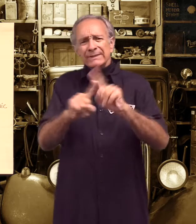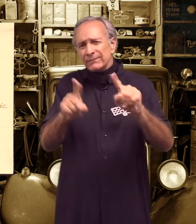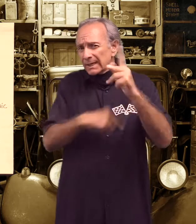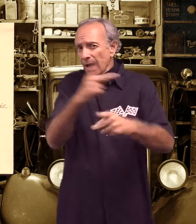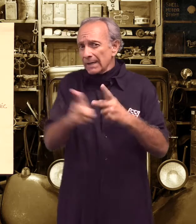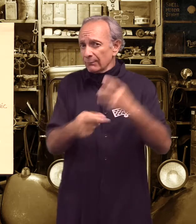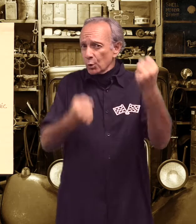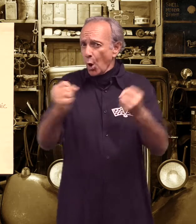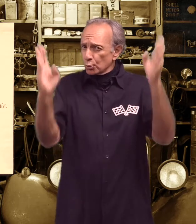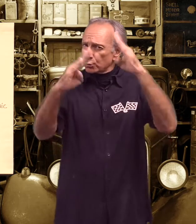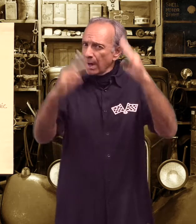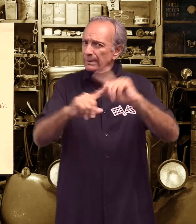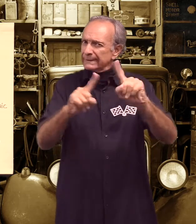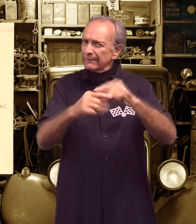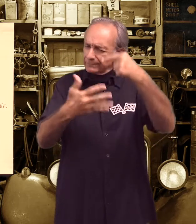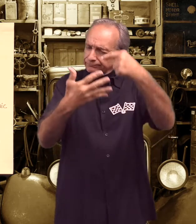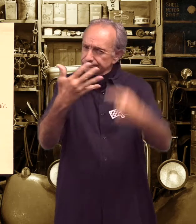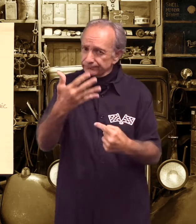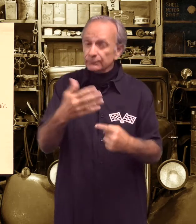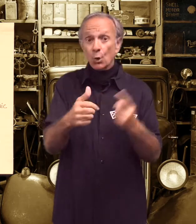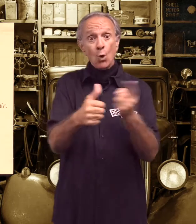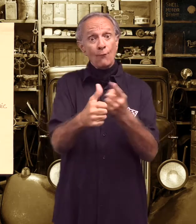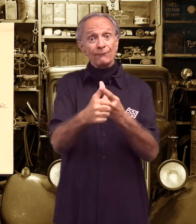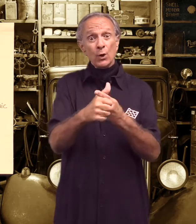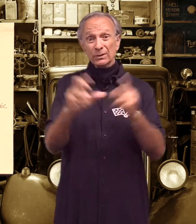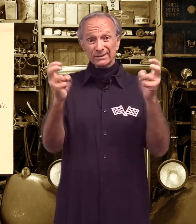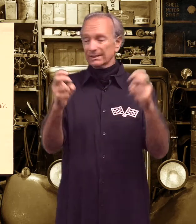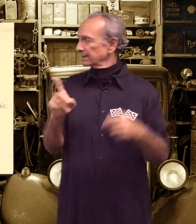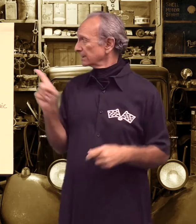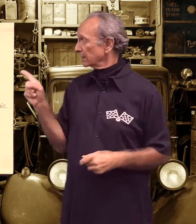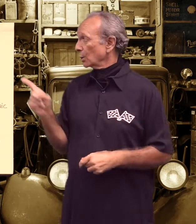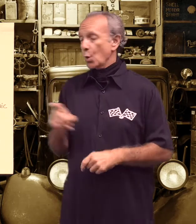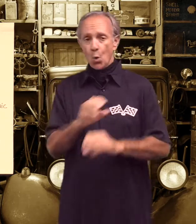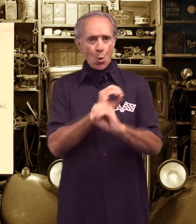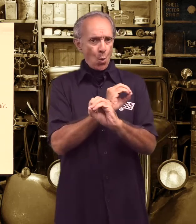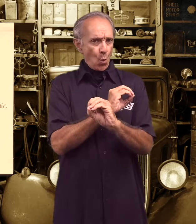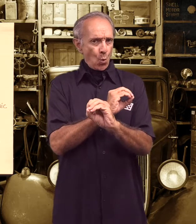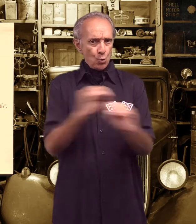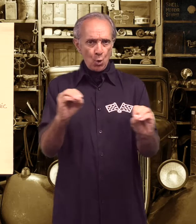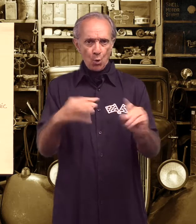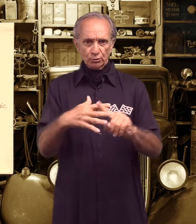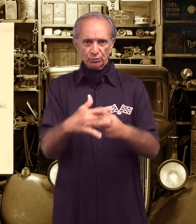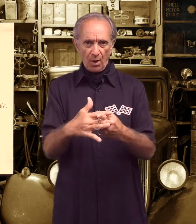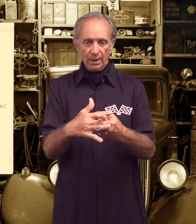There are different kinds of car trouble. The first one is No Start.